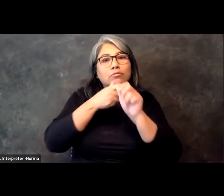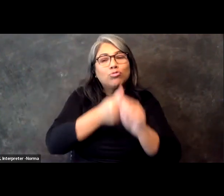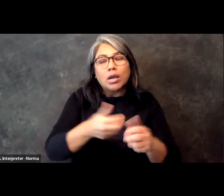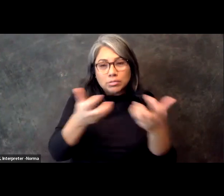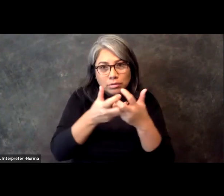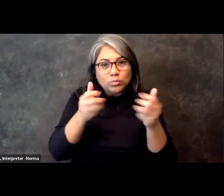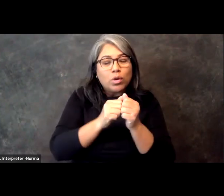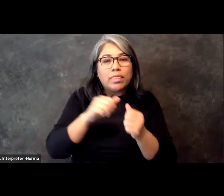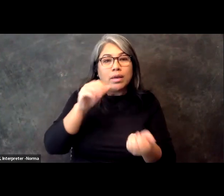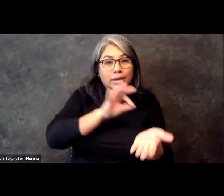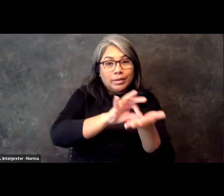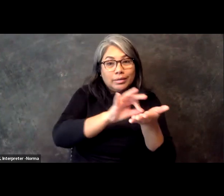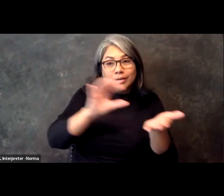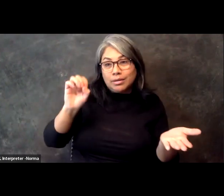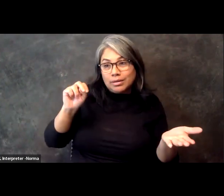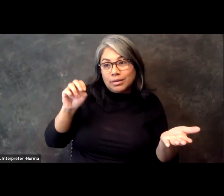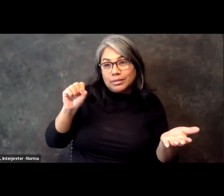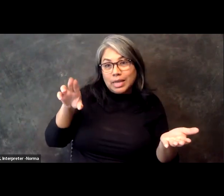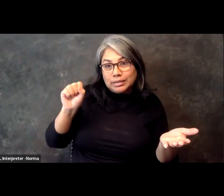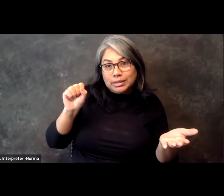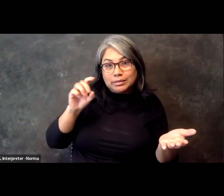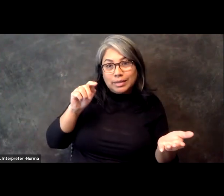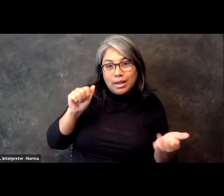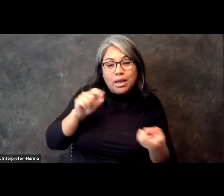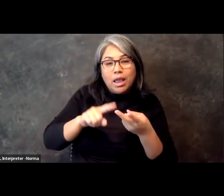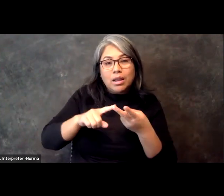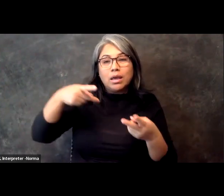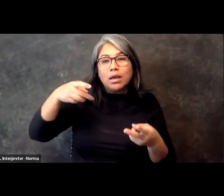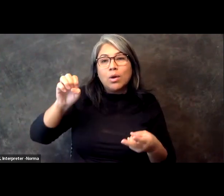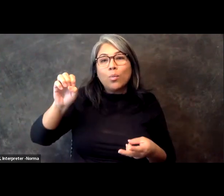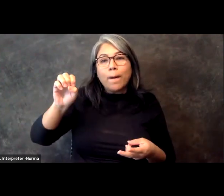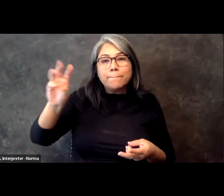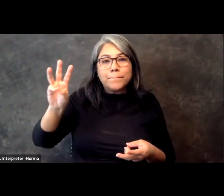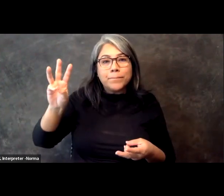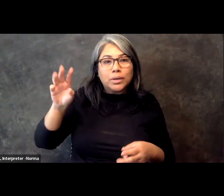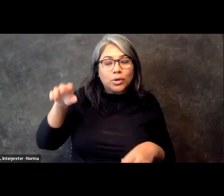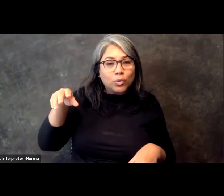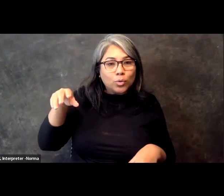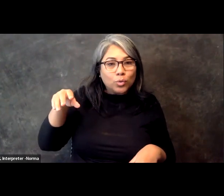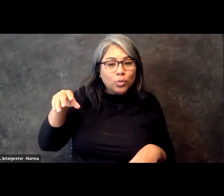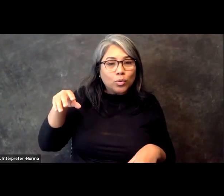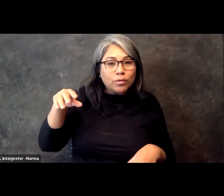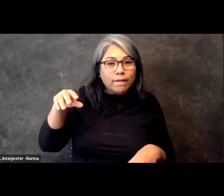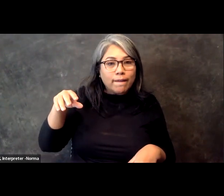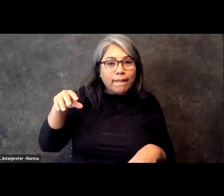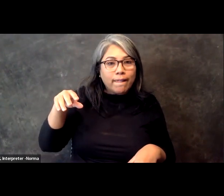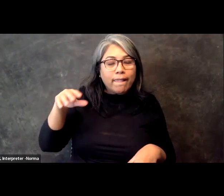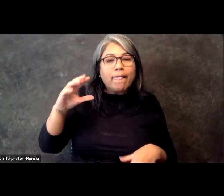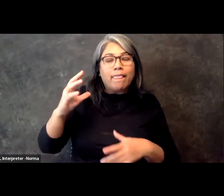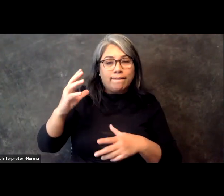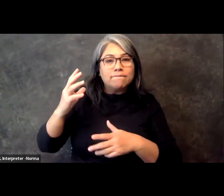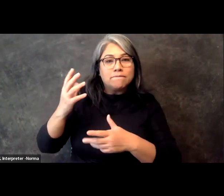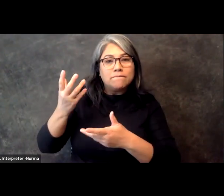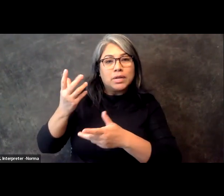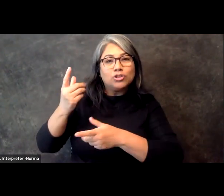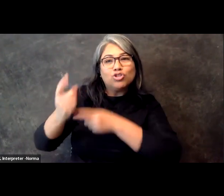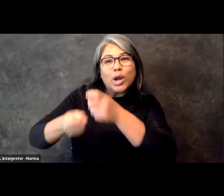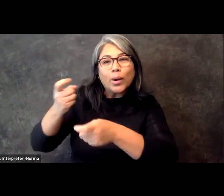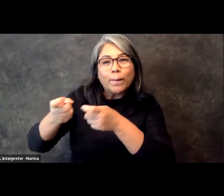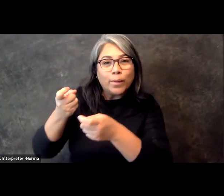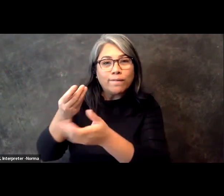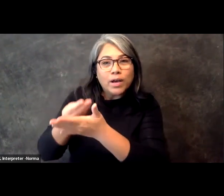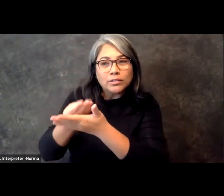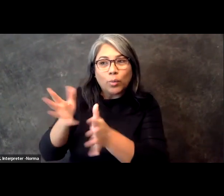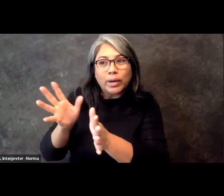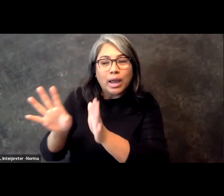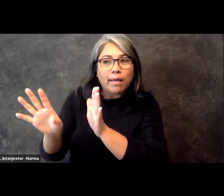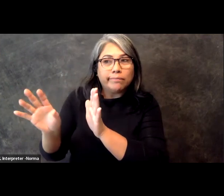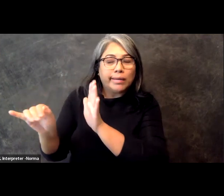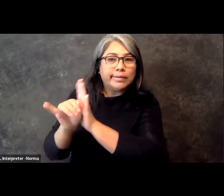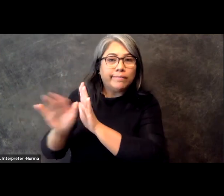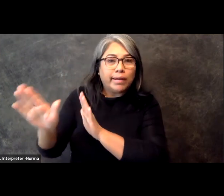data and what you charitable funds actually also have identified in their surveys. And that